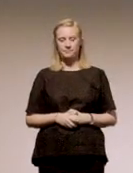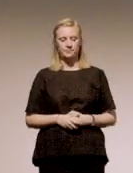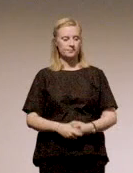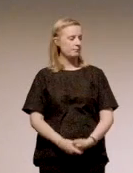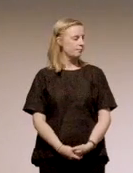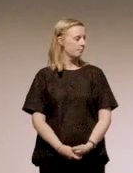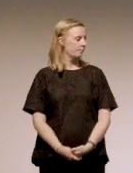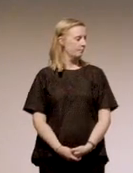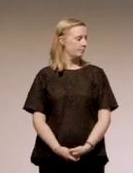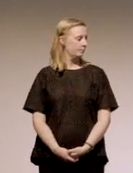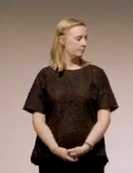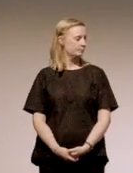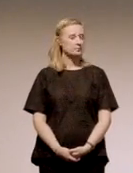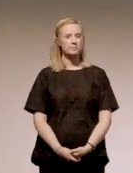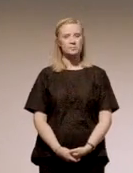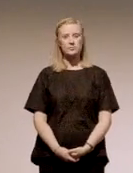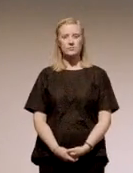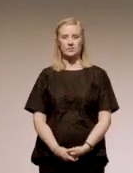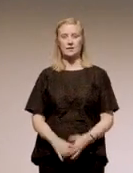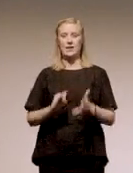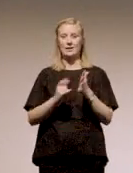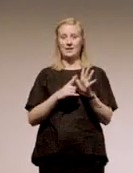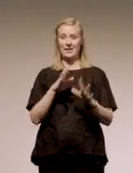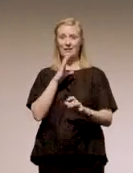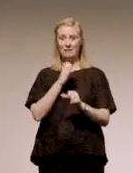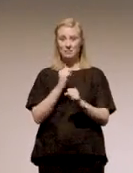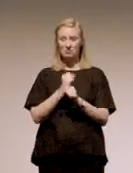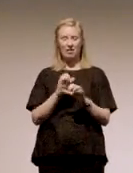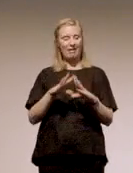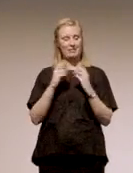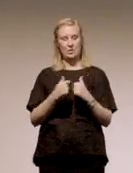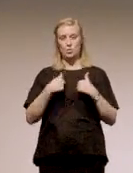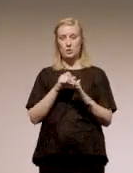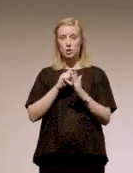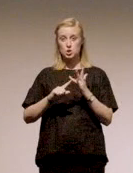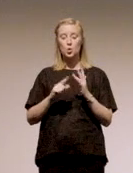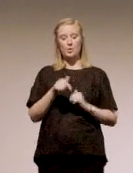South Australian government takes a human-centred design approach to everything that we do. And this policy was no different.